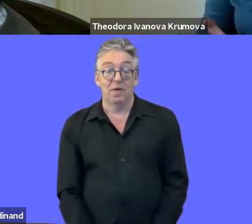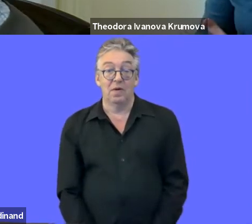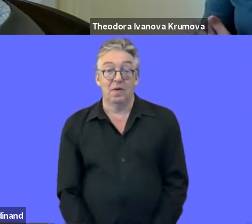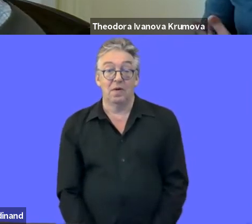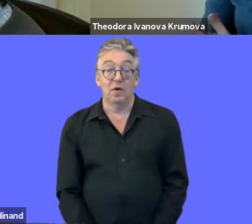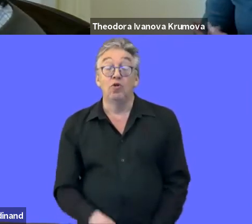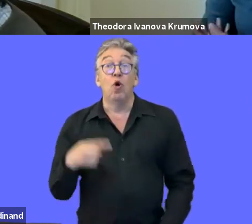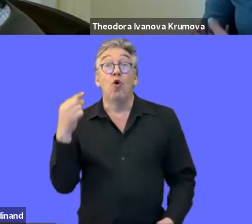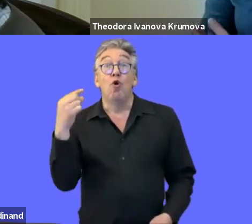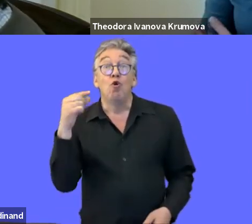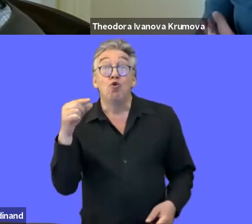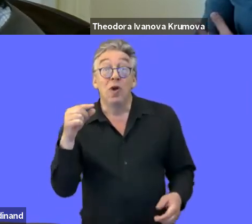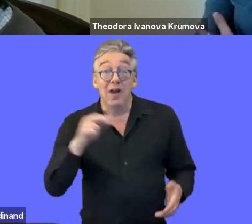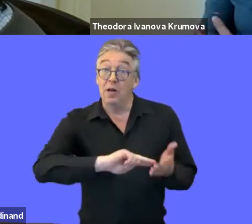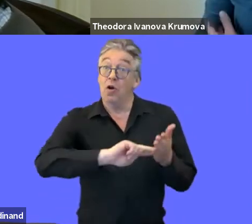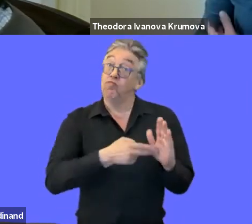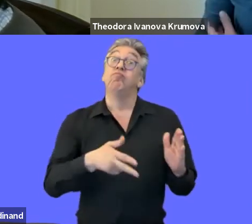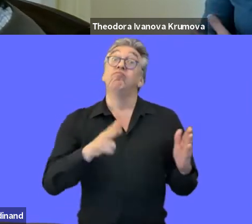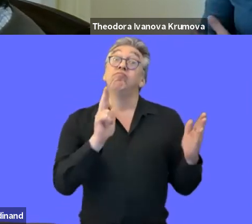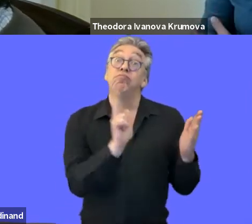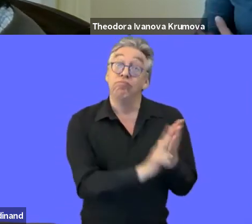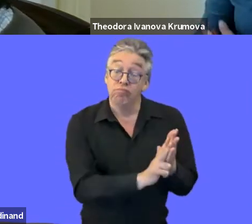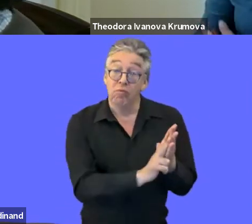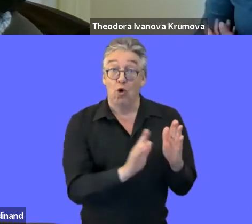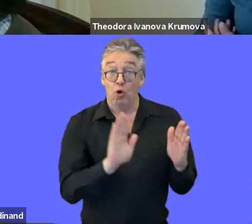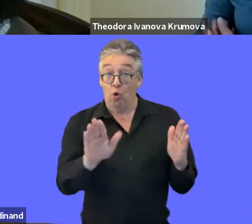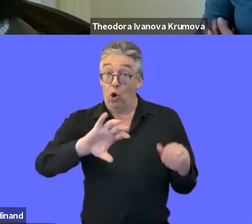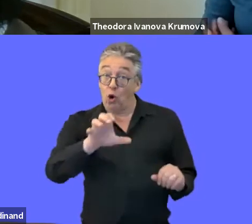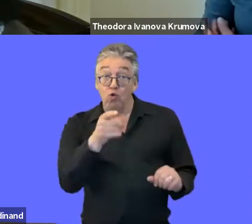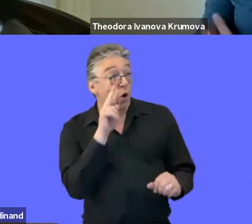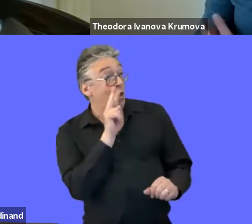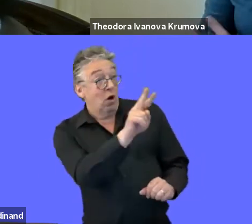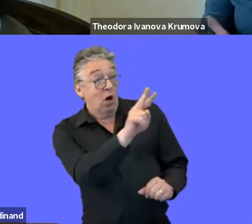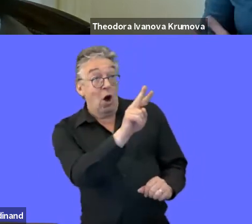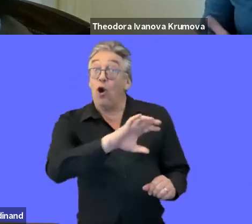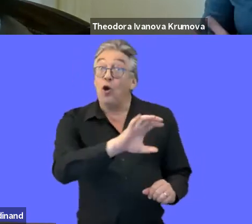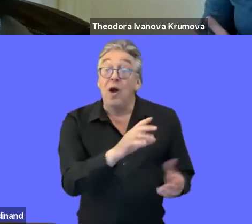for your action in support of women with disabilities' rights